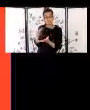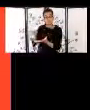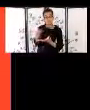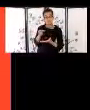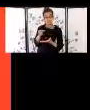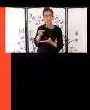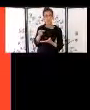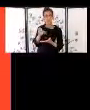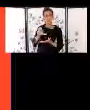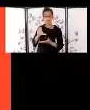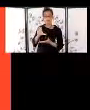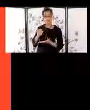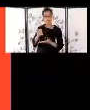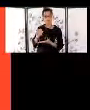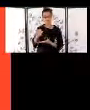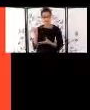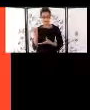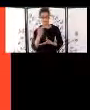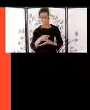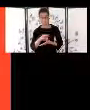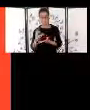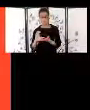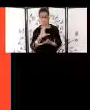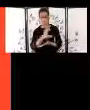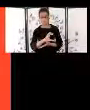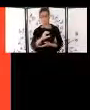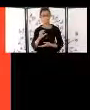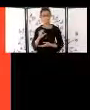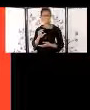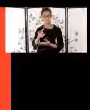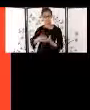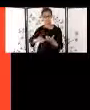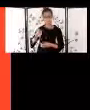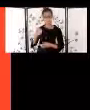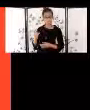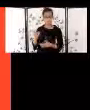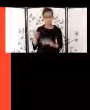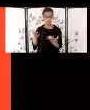If you are an individual, or receiving a grant on behalf of a collective of artists, and